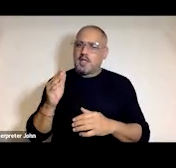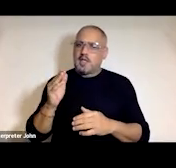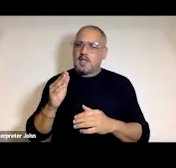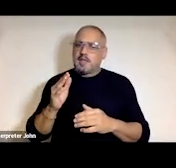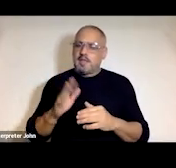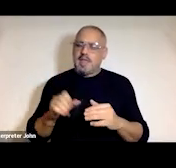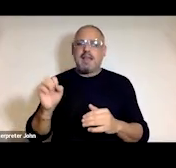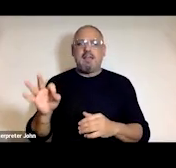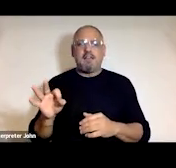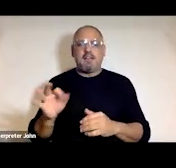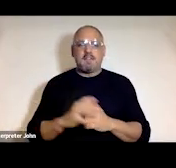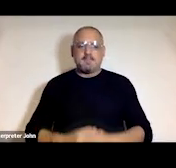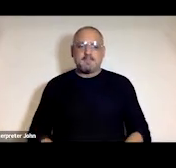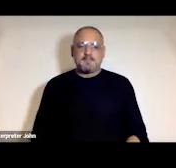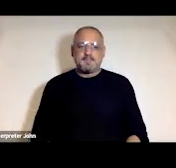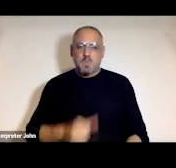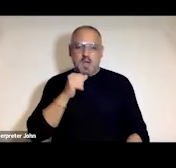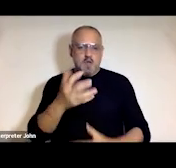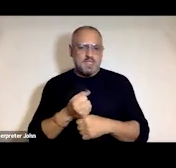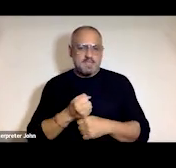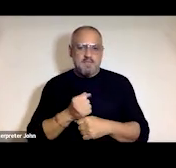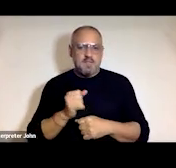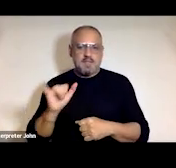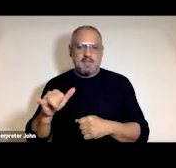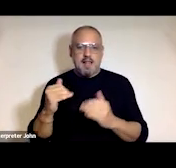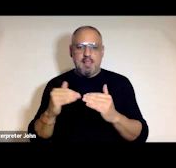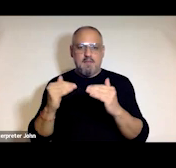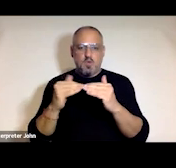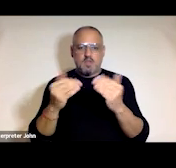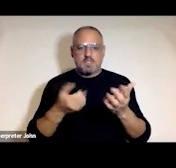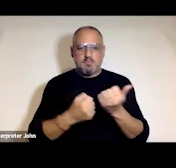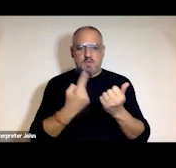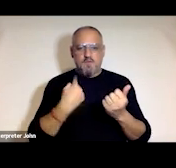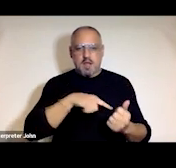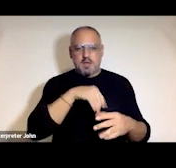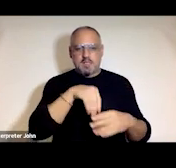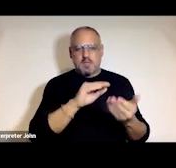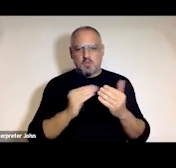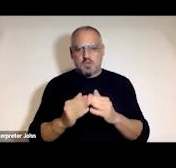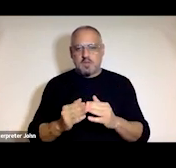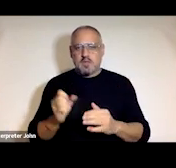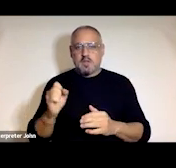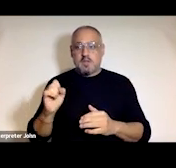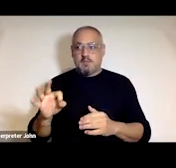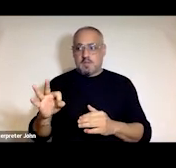than if they weren't receiving that level of support from us and the community. So if that's the case for the clients that you're serving,